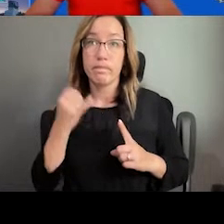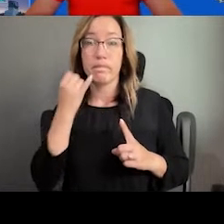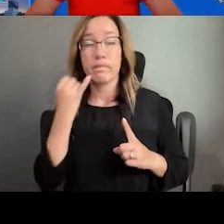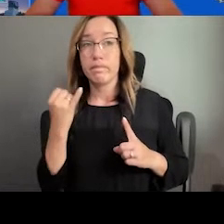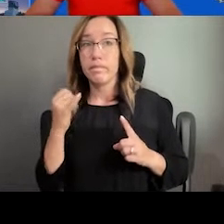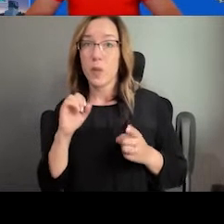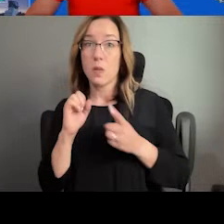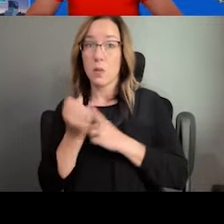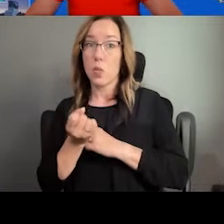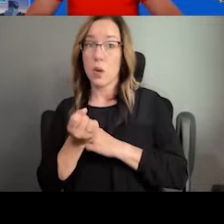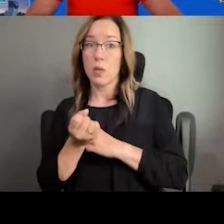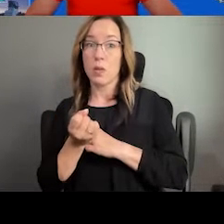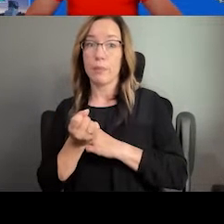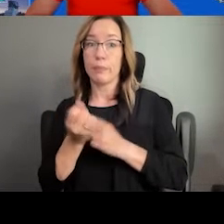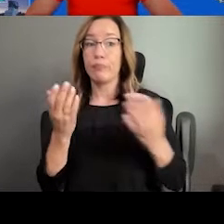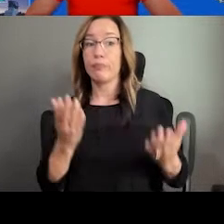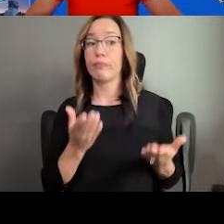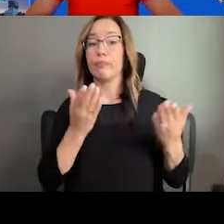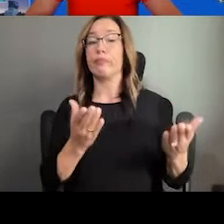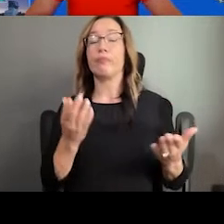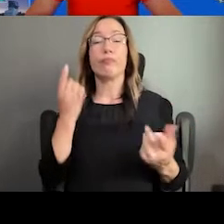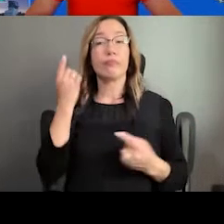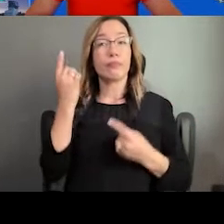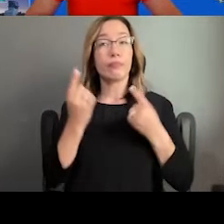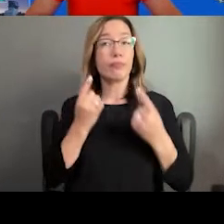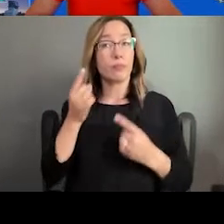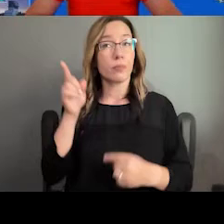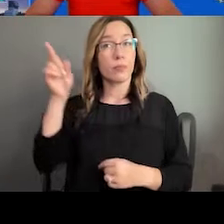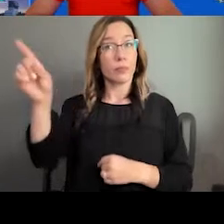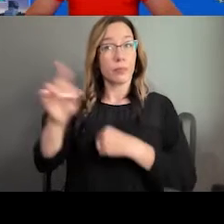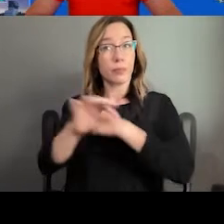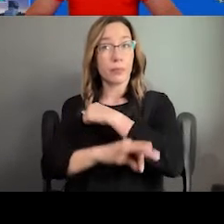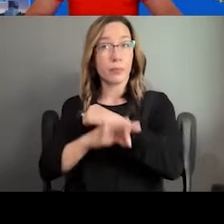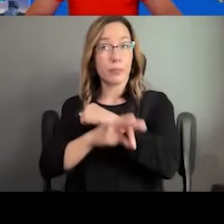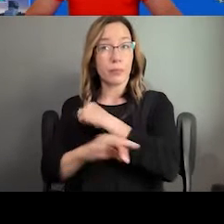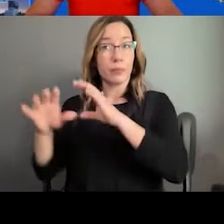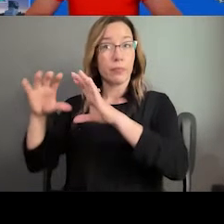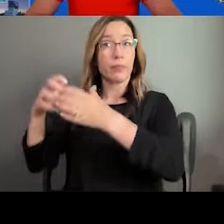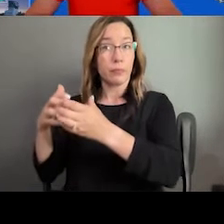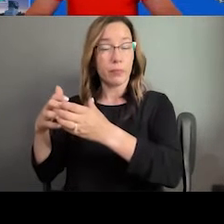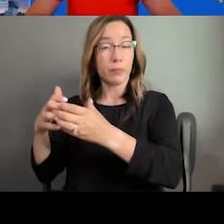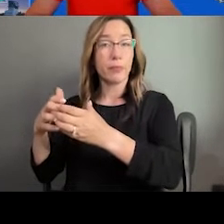where the proposer considers a foreign organization or foreign individuals involvement to